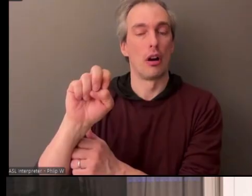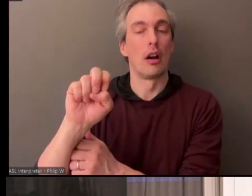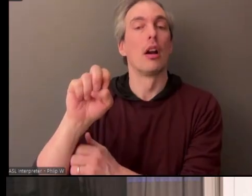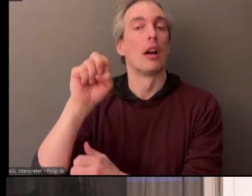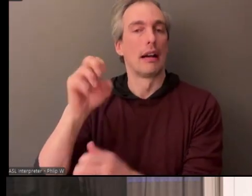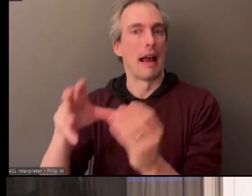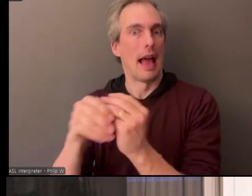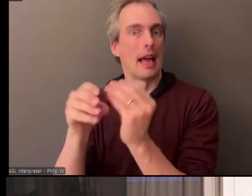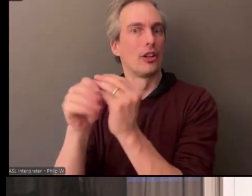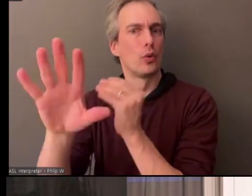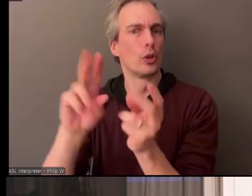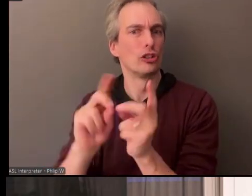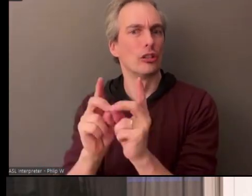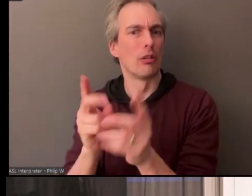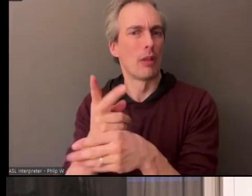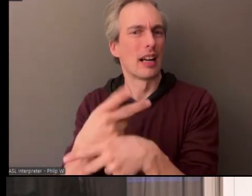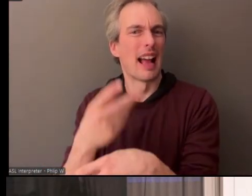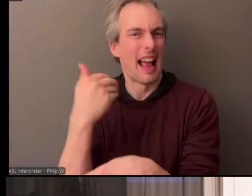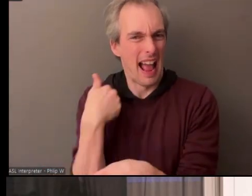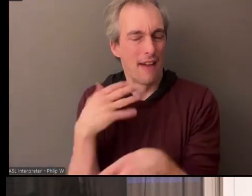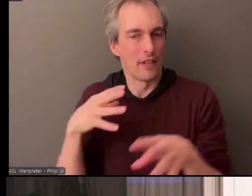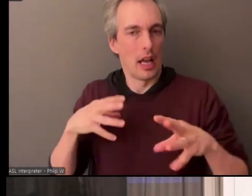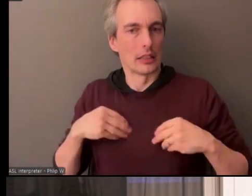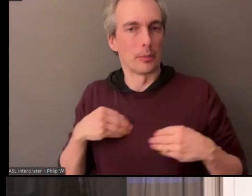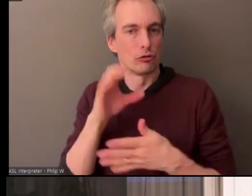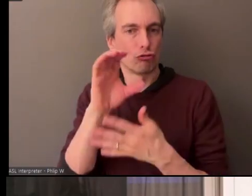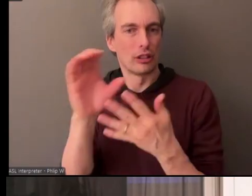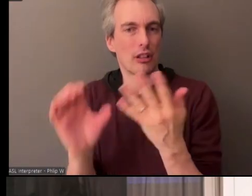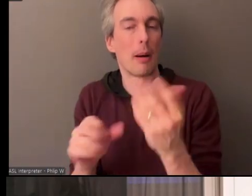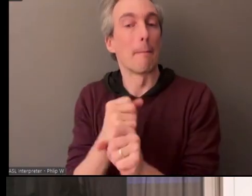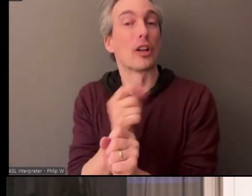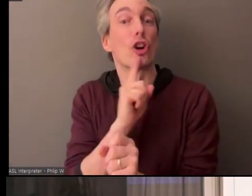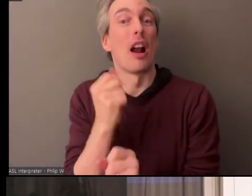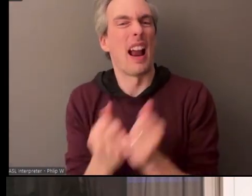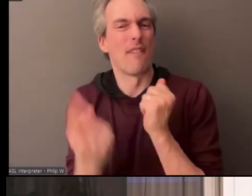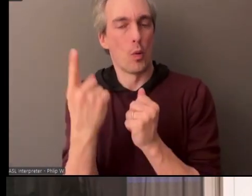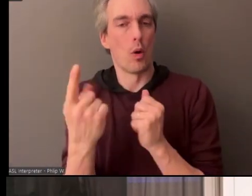To ensure that everyone understands the assignment. Okay? That is another tool we can use.